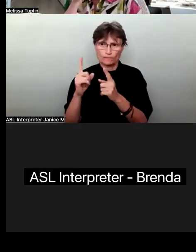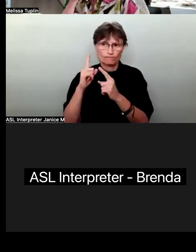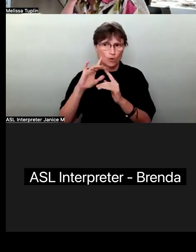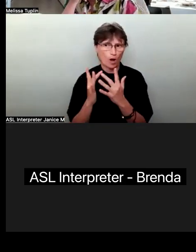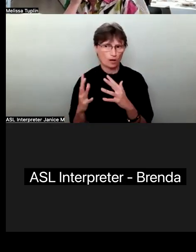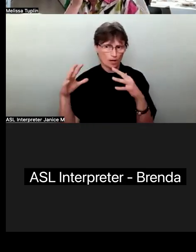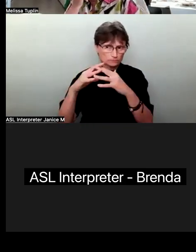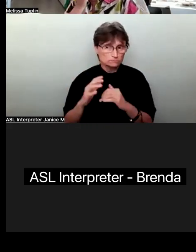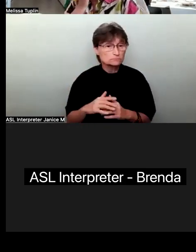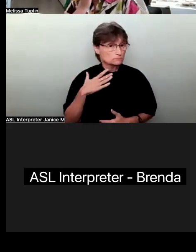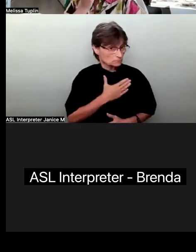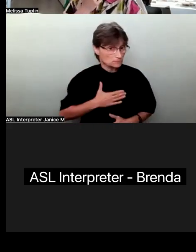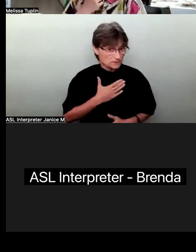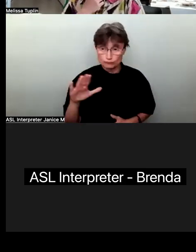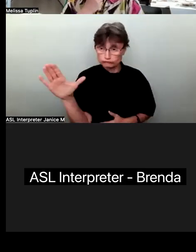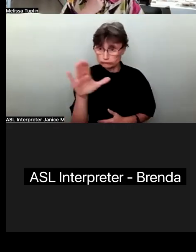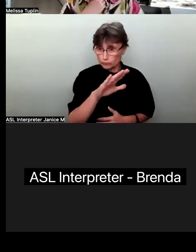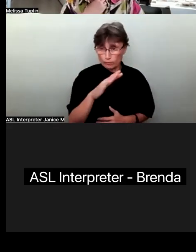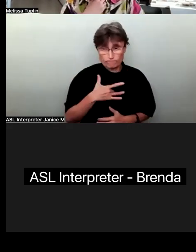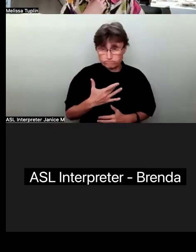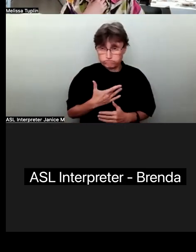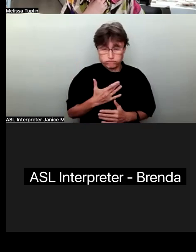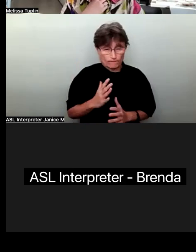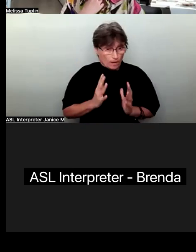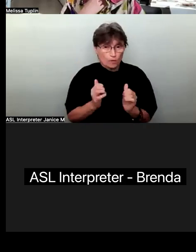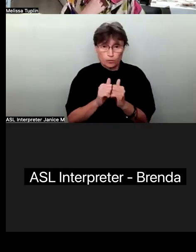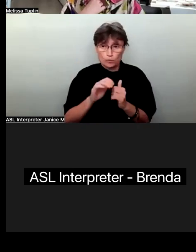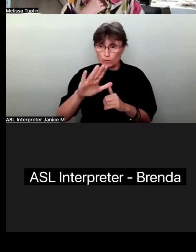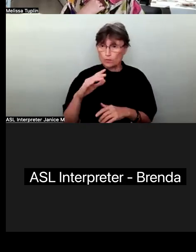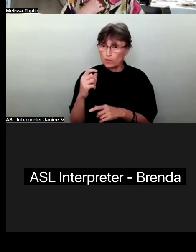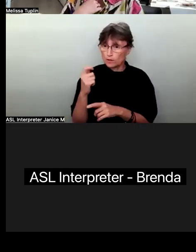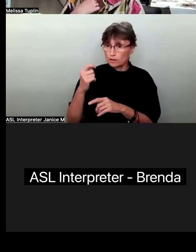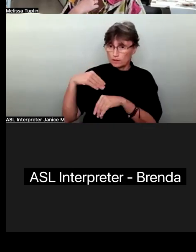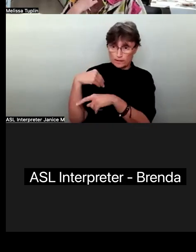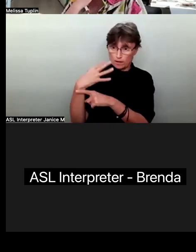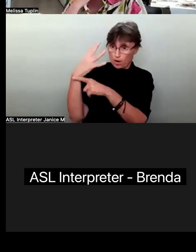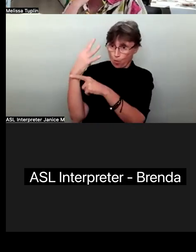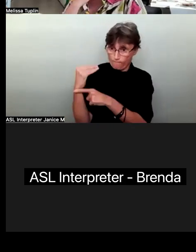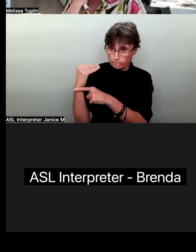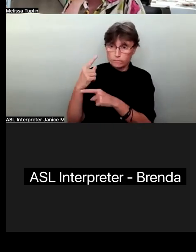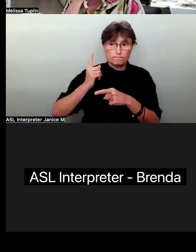to turn your camera off and please ensure that your microphone is muted for the presentation.